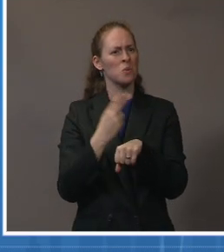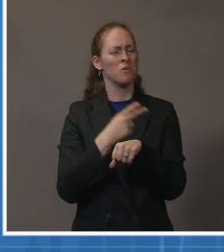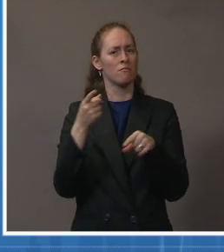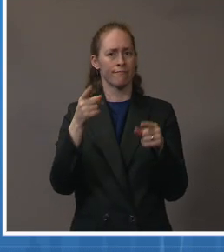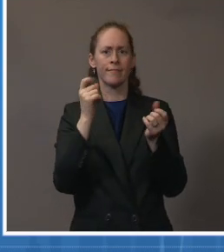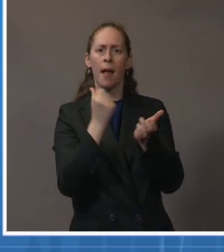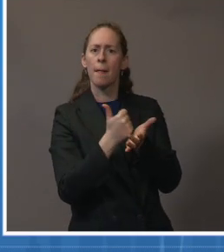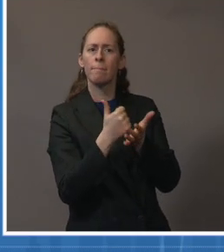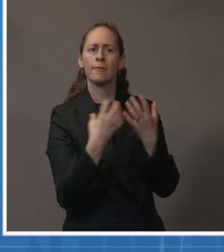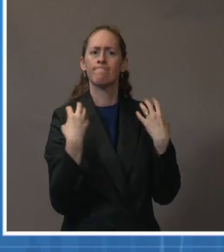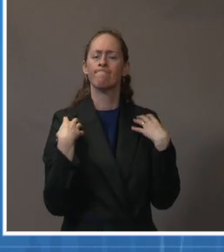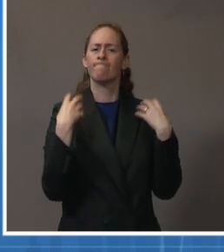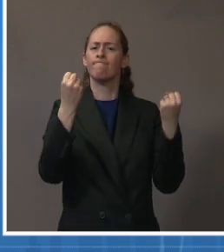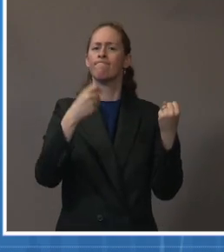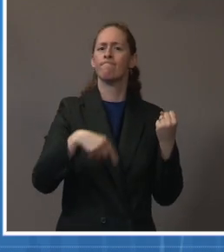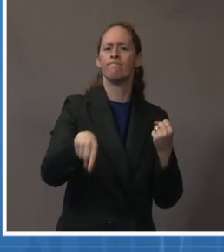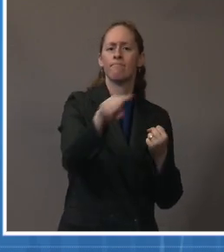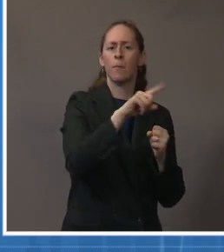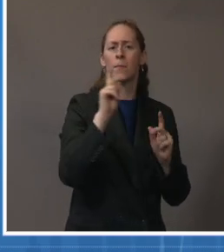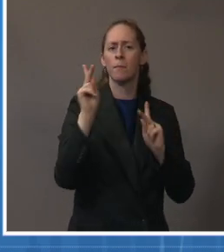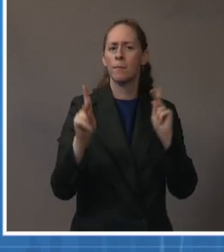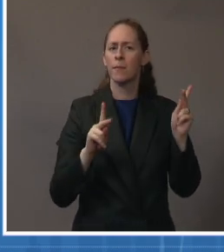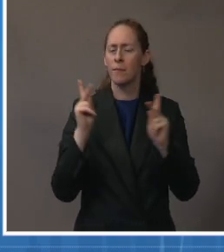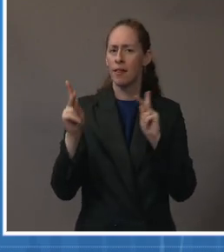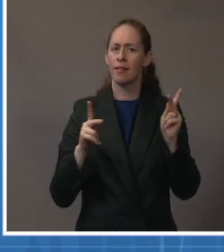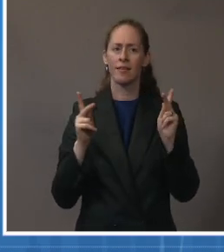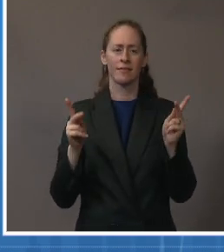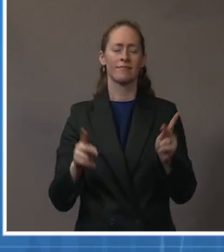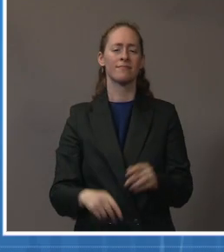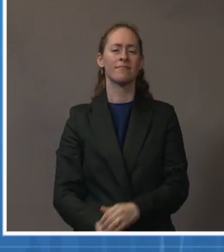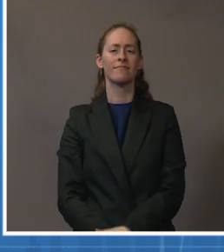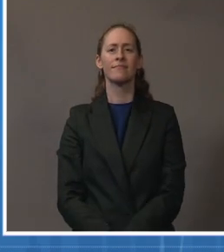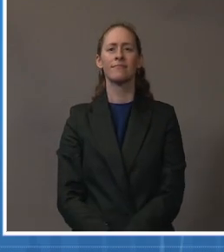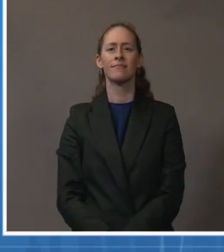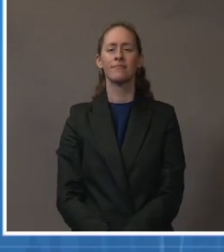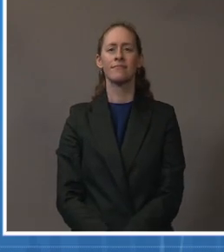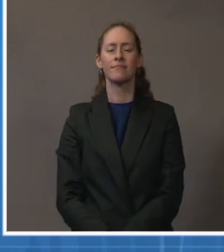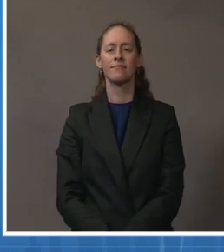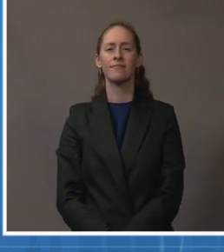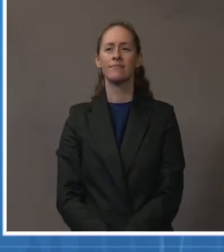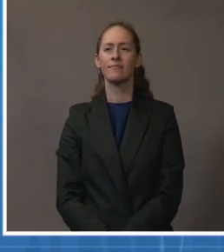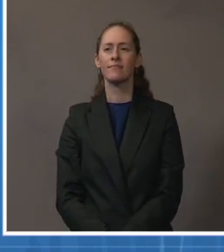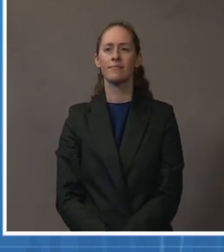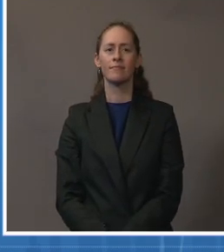I'll stop there, and back to you, Jeff. Mr. Zients: Wonderful. Thank you, Dr. Fauci.